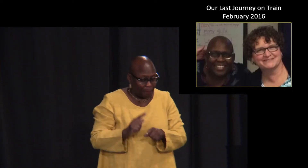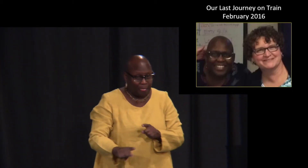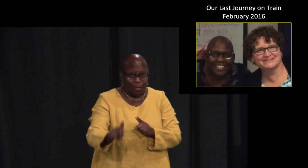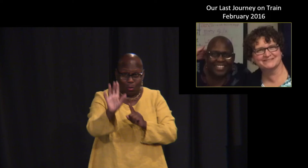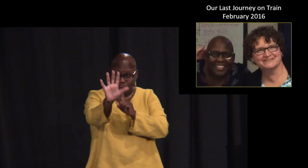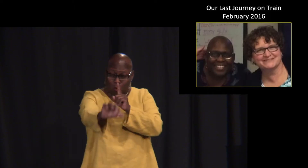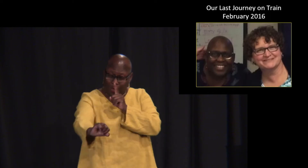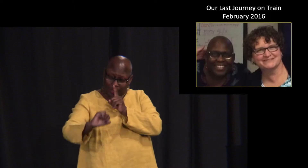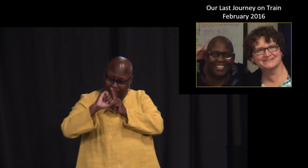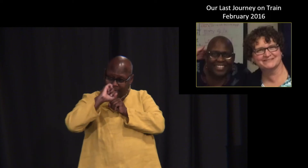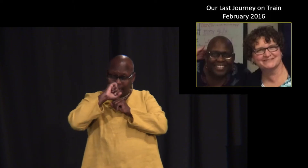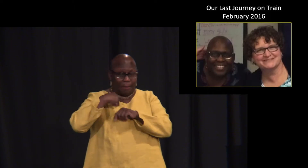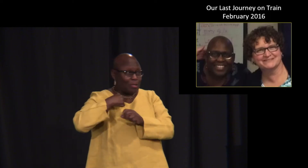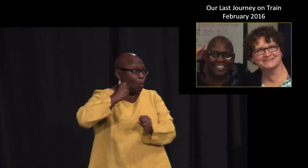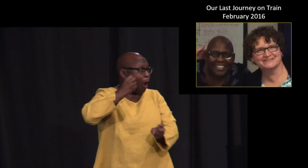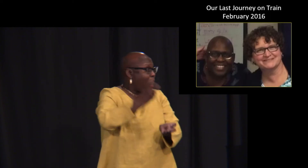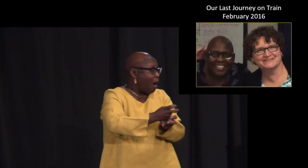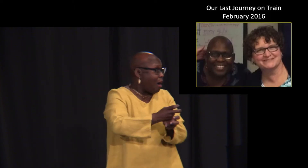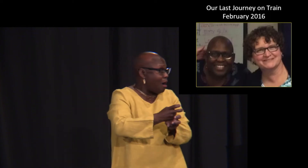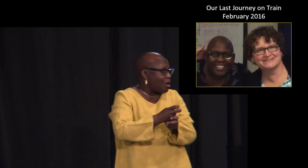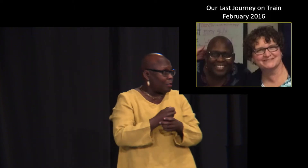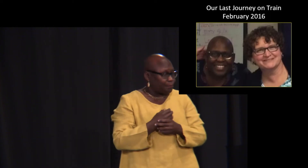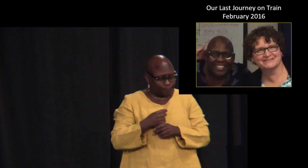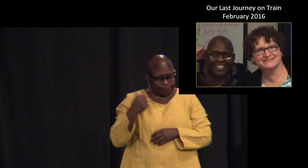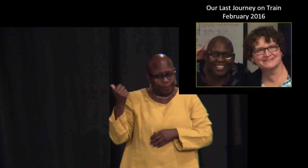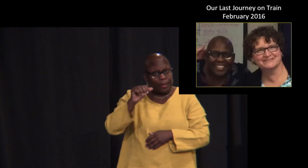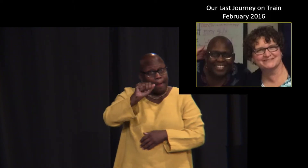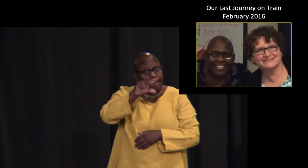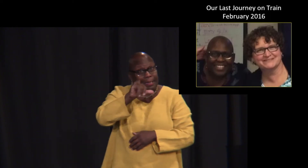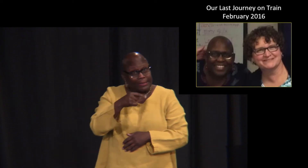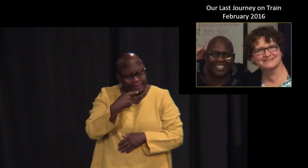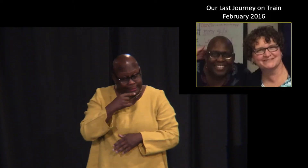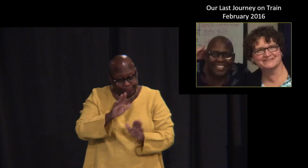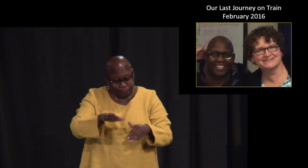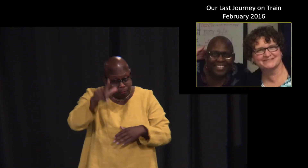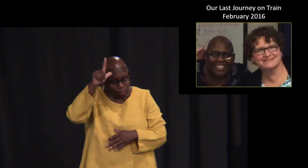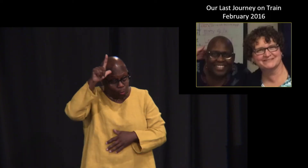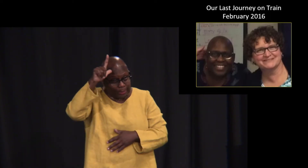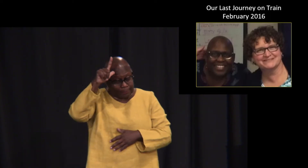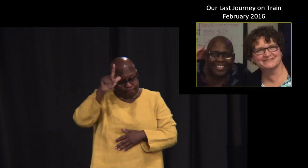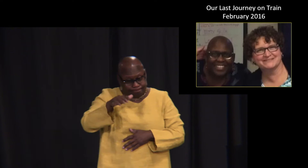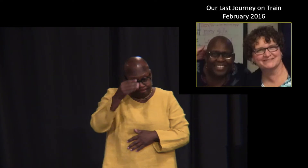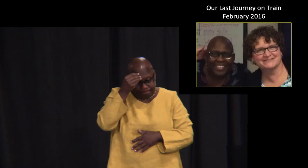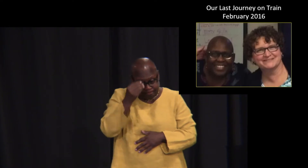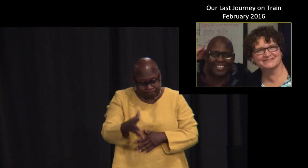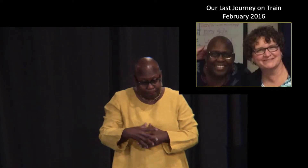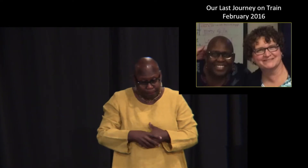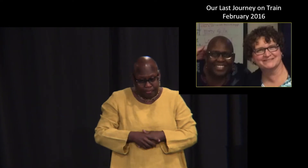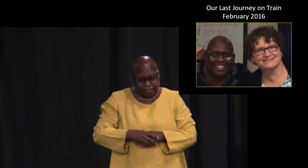During that trip, a lot of what we talked about was how to transform deaf education.